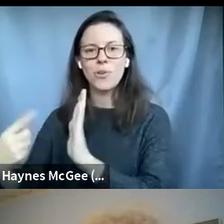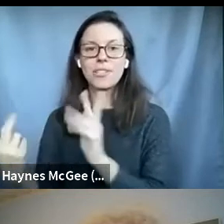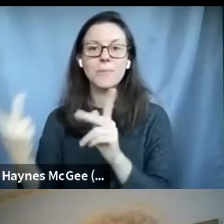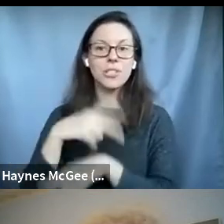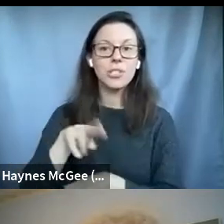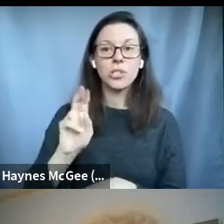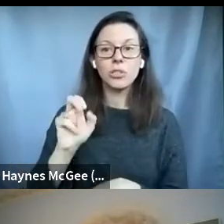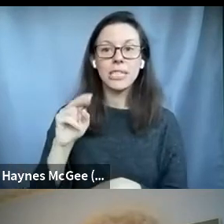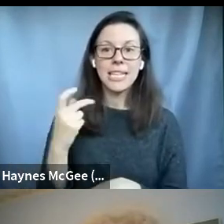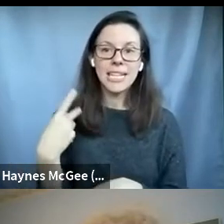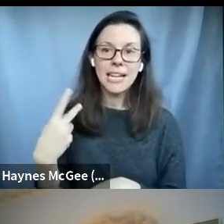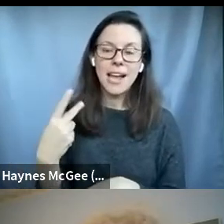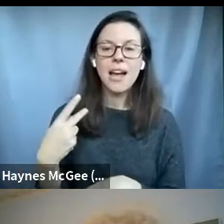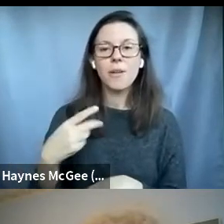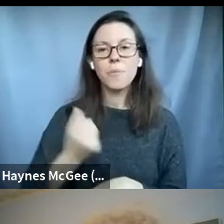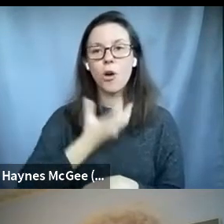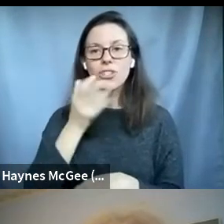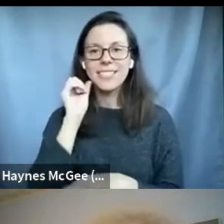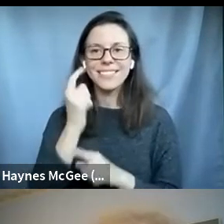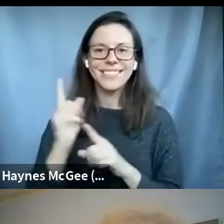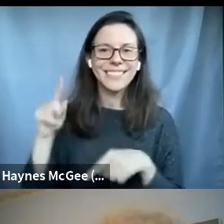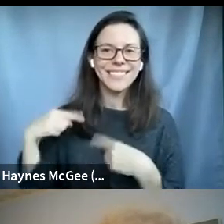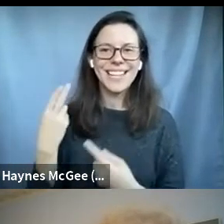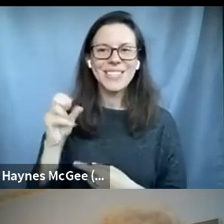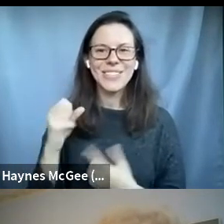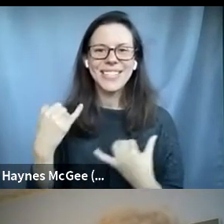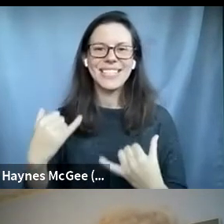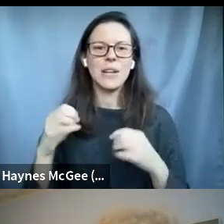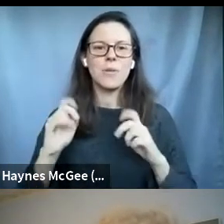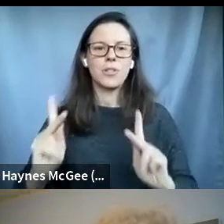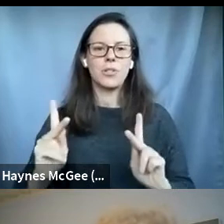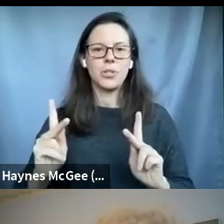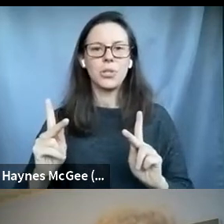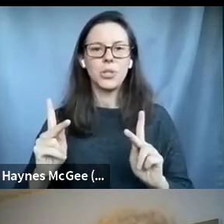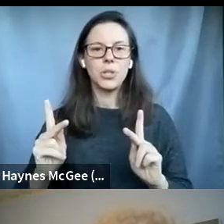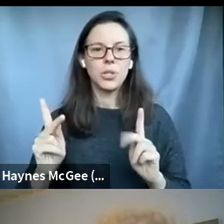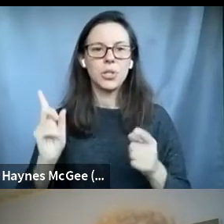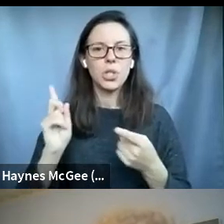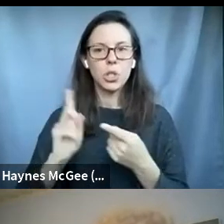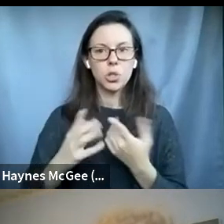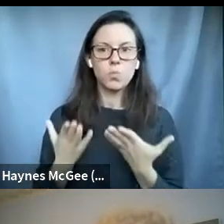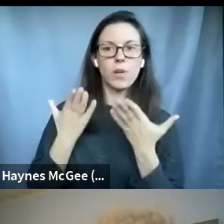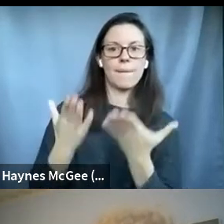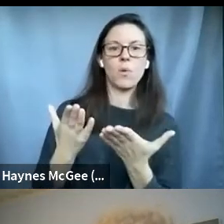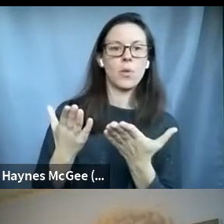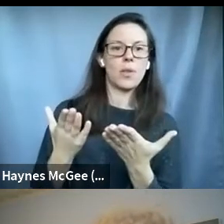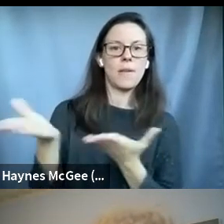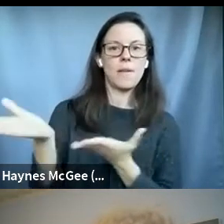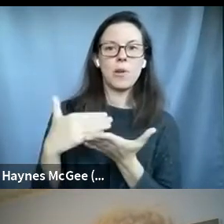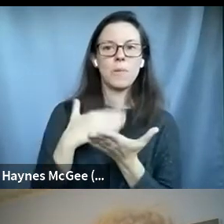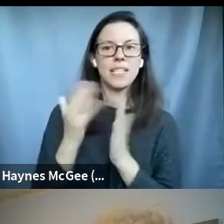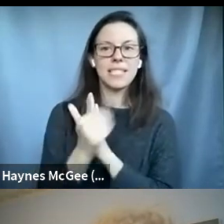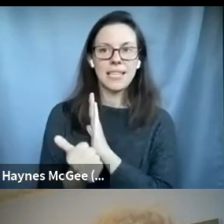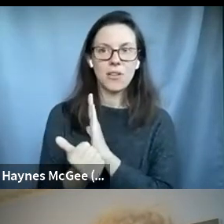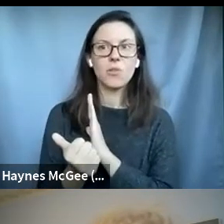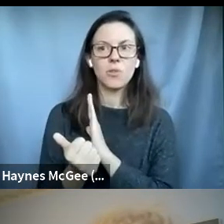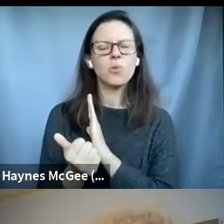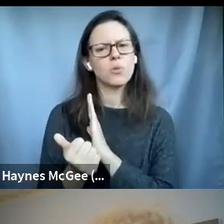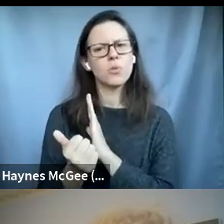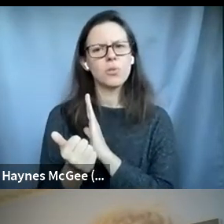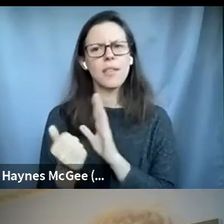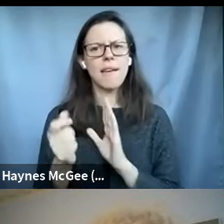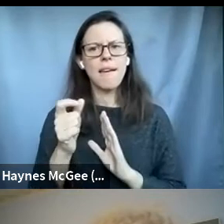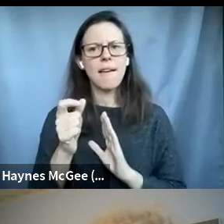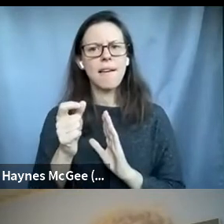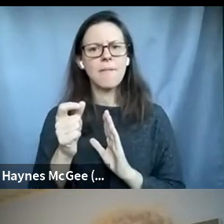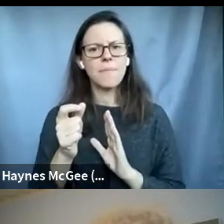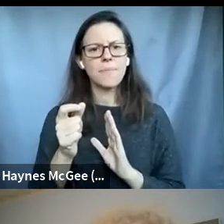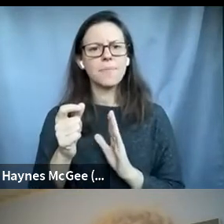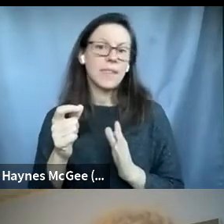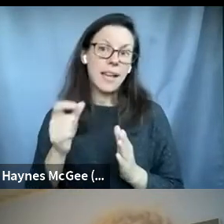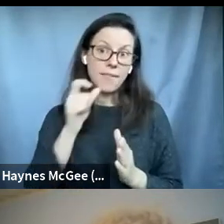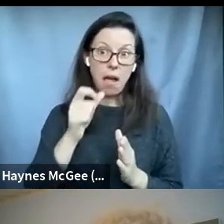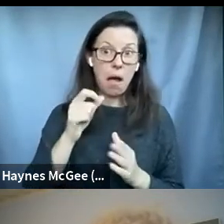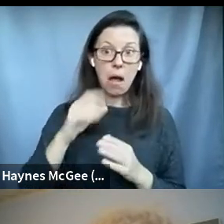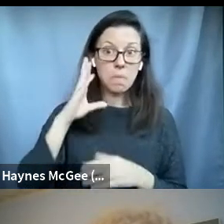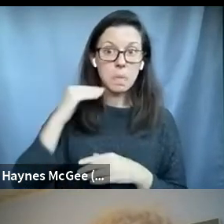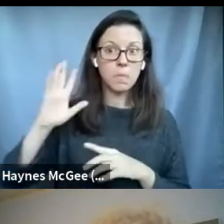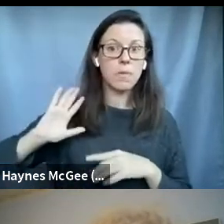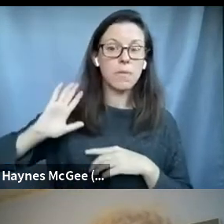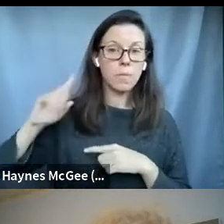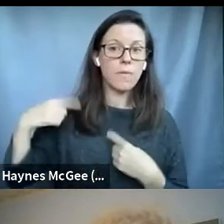sisters since high school and now I can bring forth skill set which is dance and using poetry